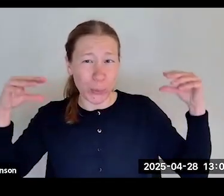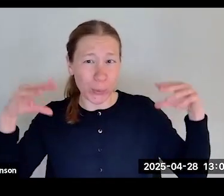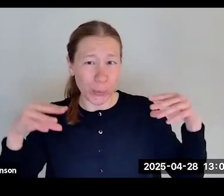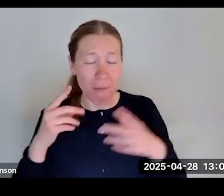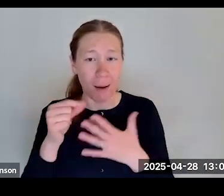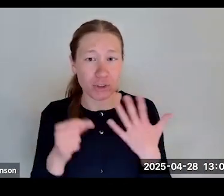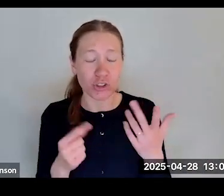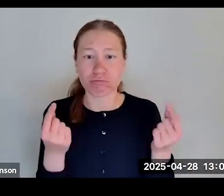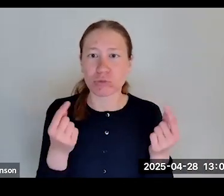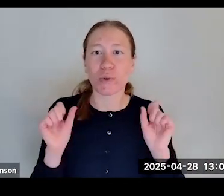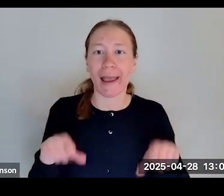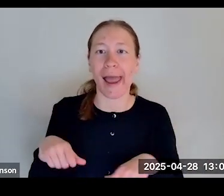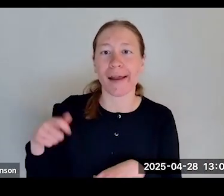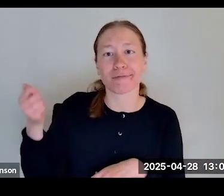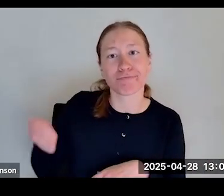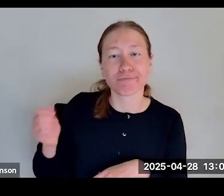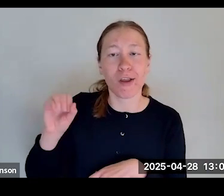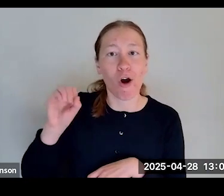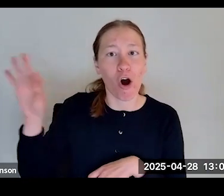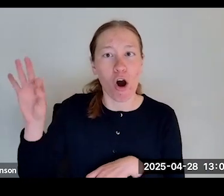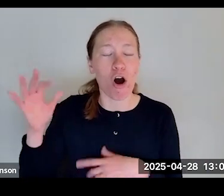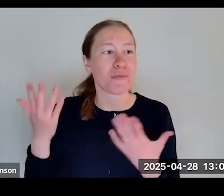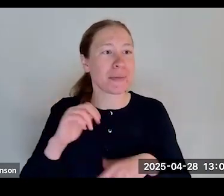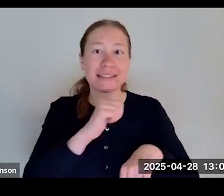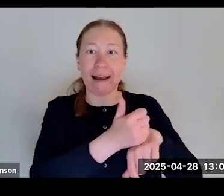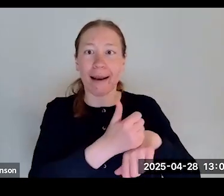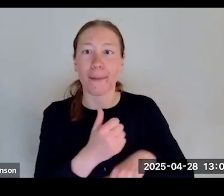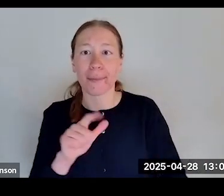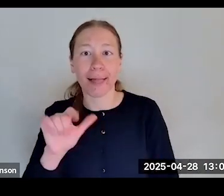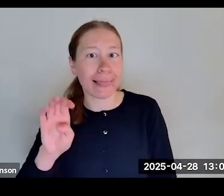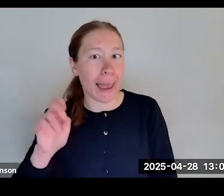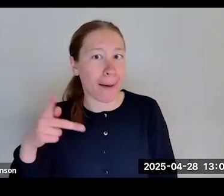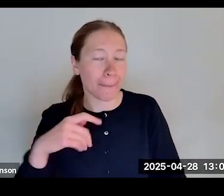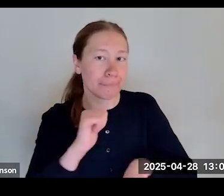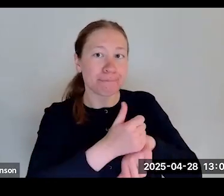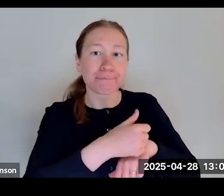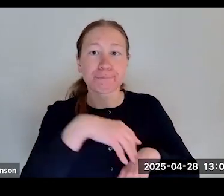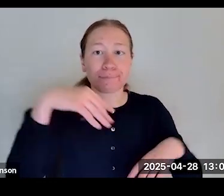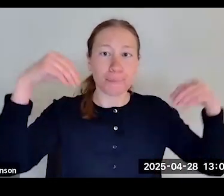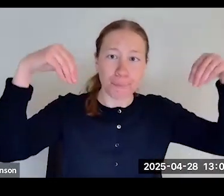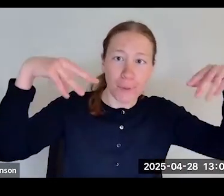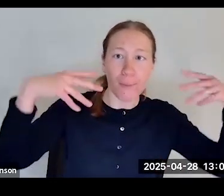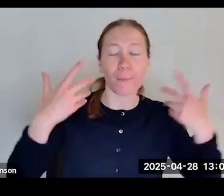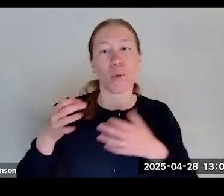and giving task lighting as an alternative. So a desk lamp or floor lamp within the office so that it can be modified.